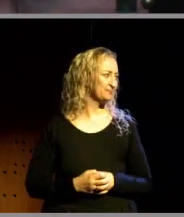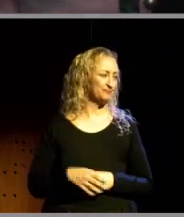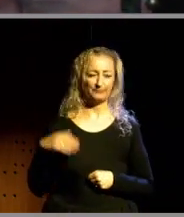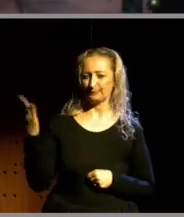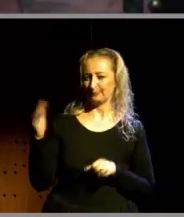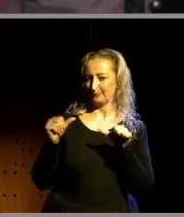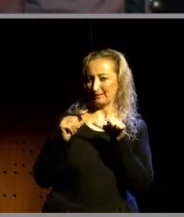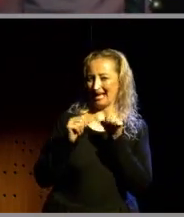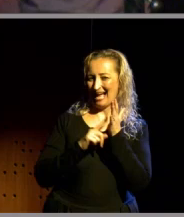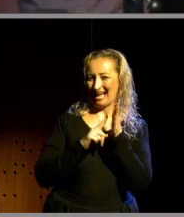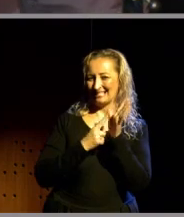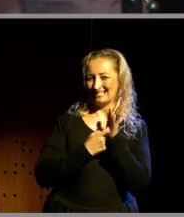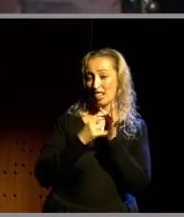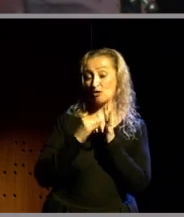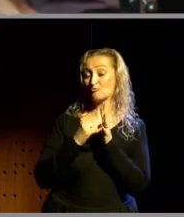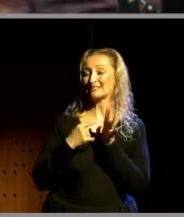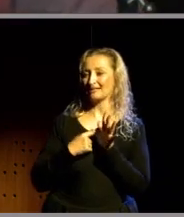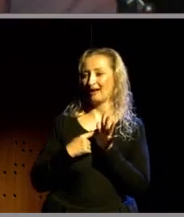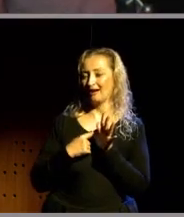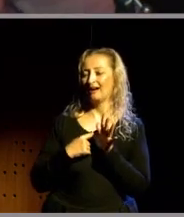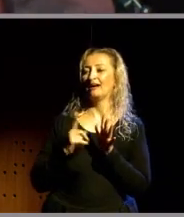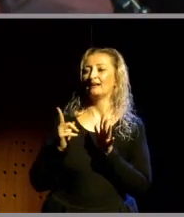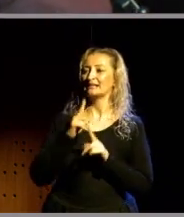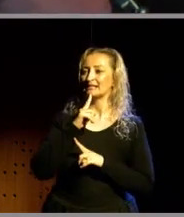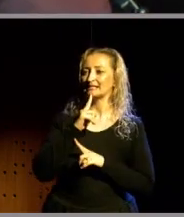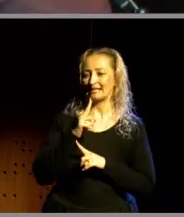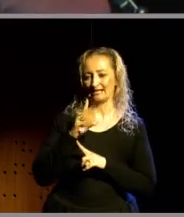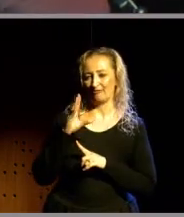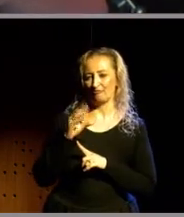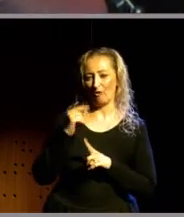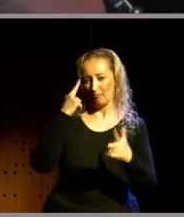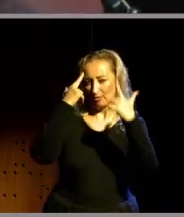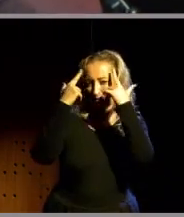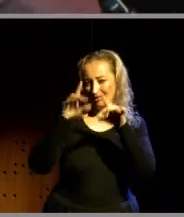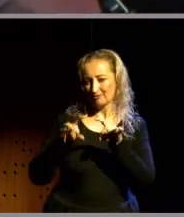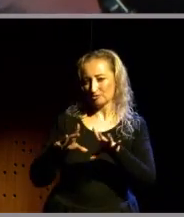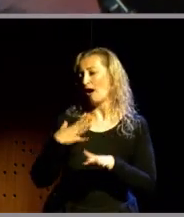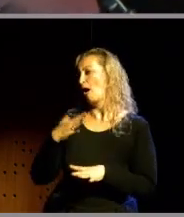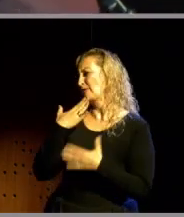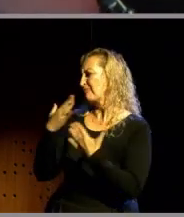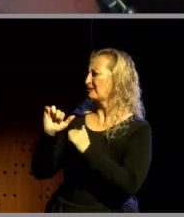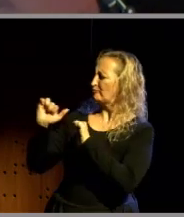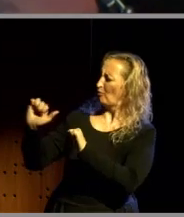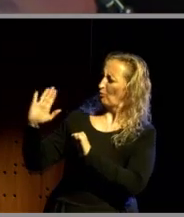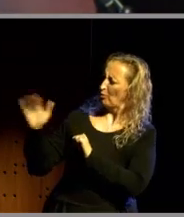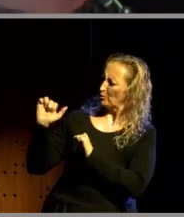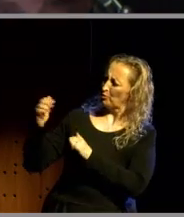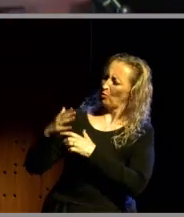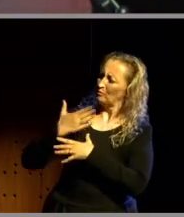to call her young aunty now. On behalf of Creative Australia, I just want to say a big thank you to you for all of your amazing work, your support of the arts.